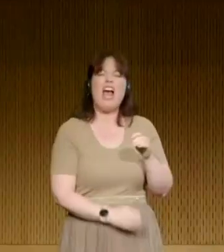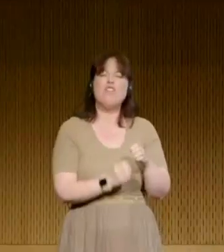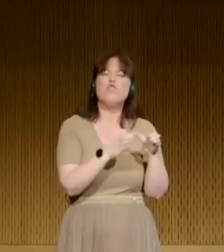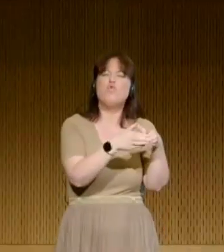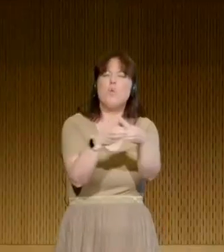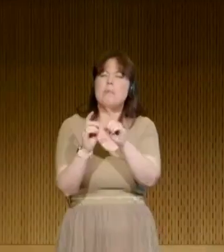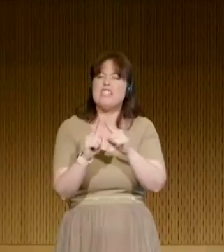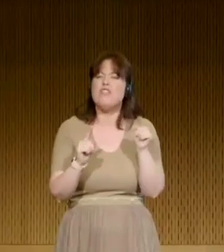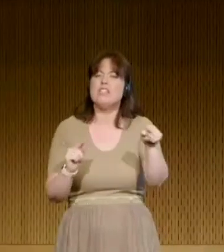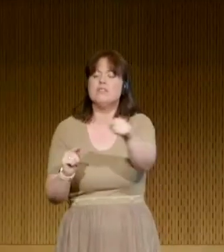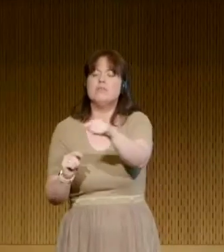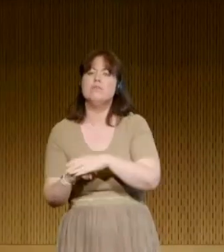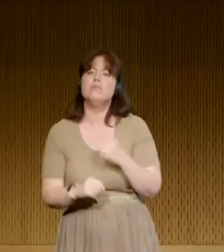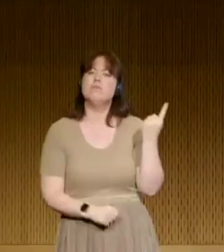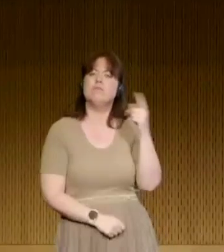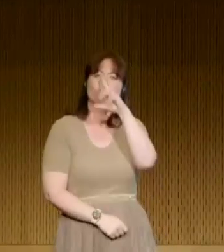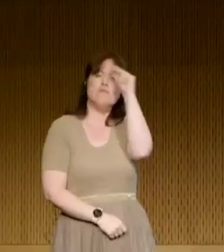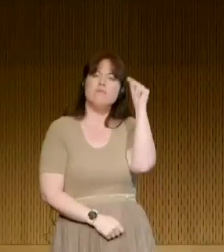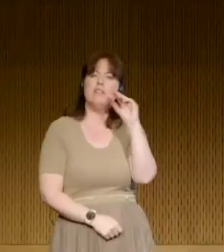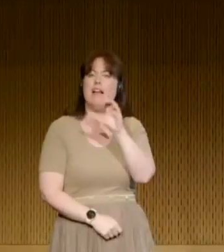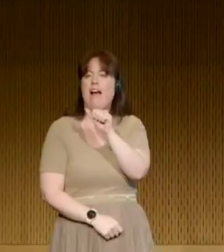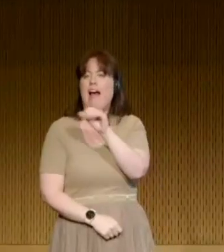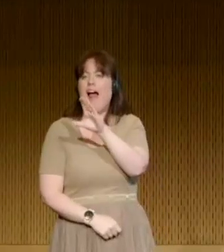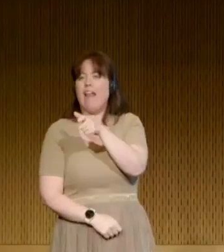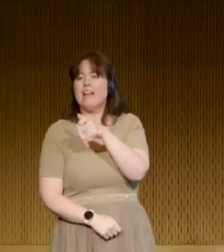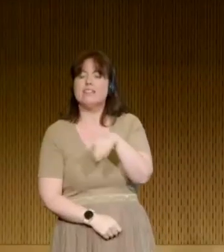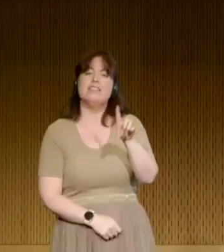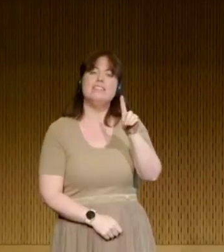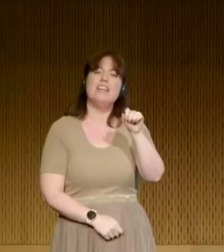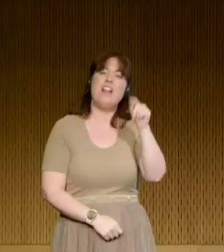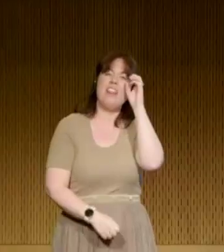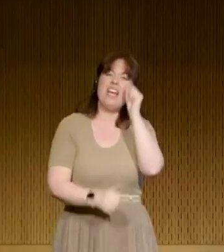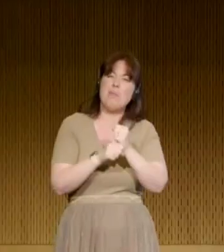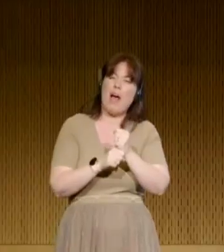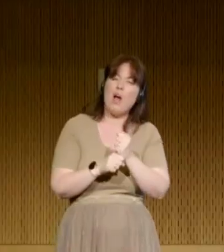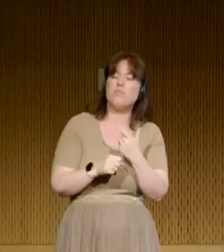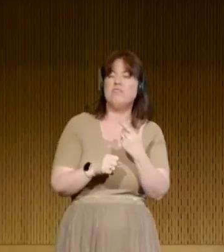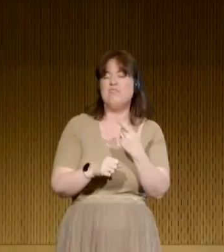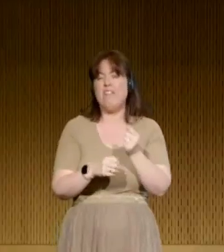this case study involves Alex and David who are considering starting a family. Alex is autistic